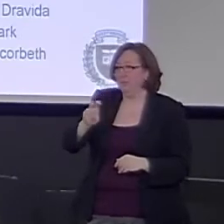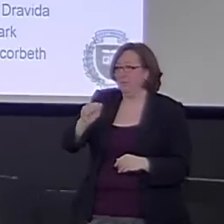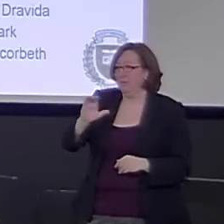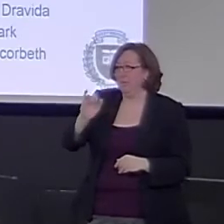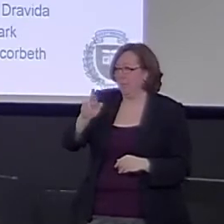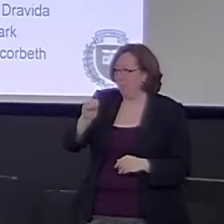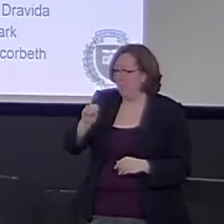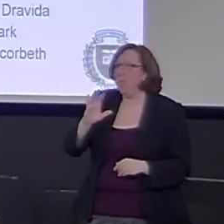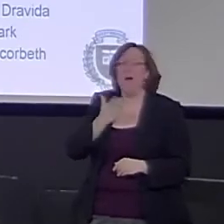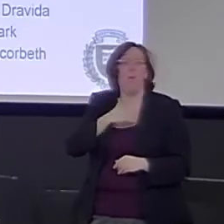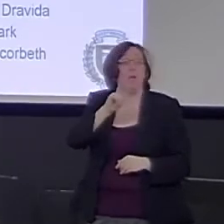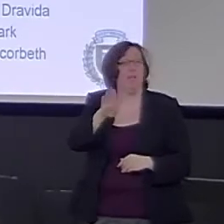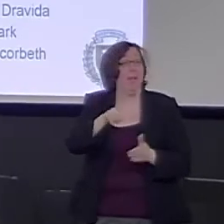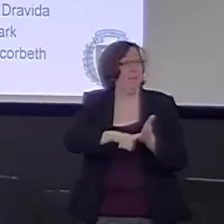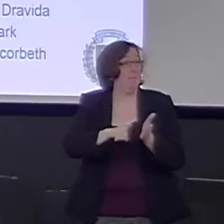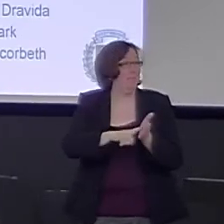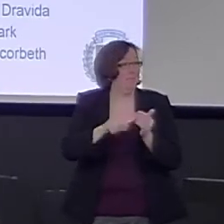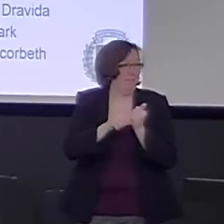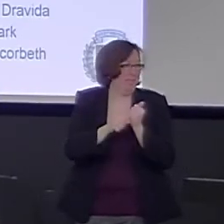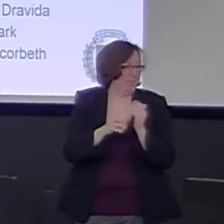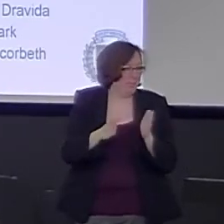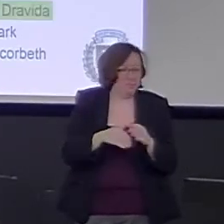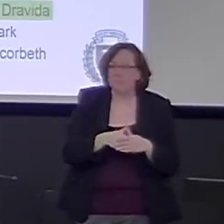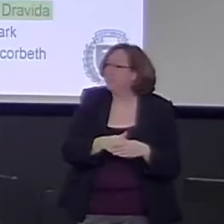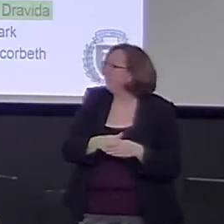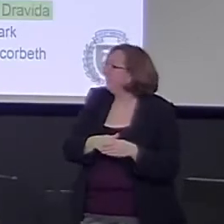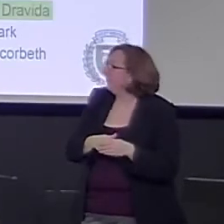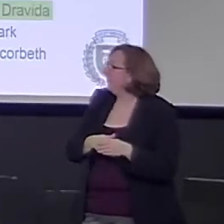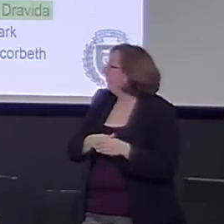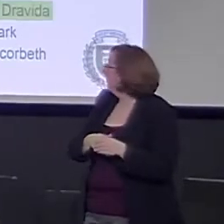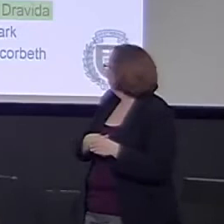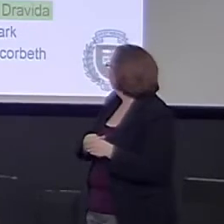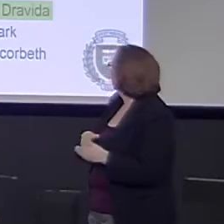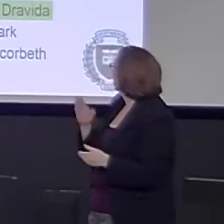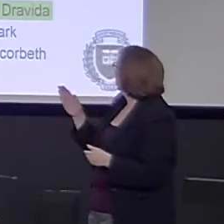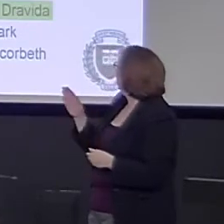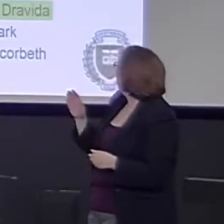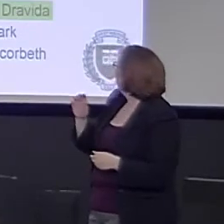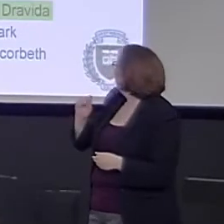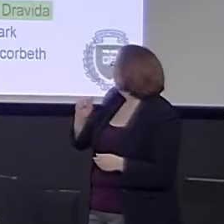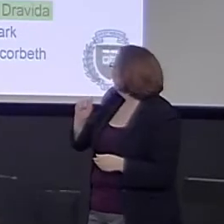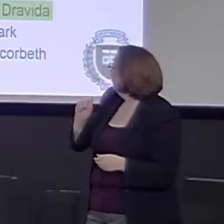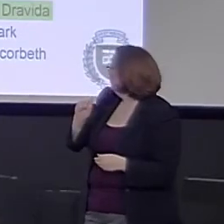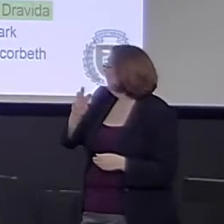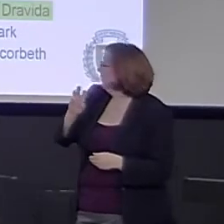has joined us since we came to Yale. Swetha Dravida is our MD PhD student